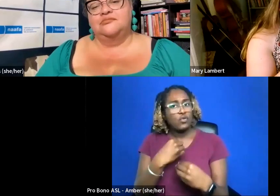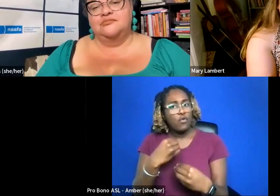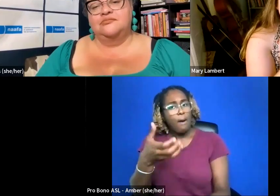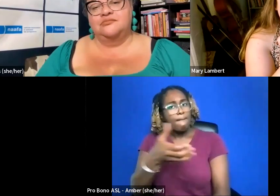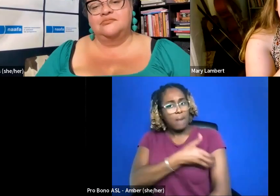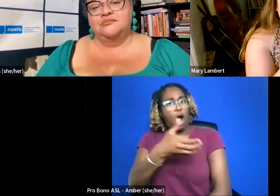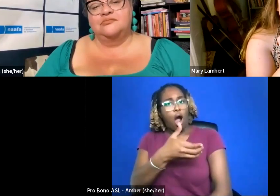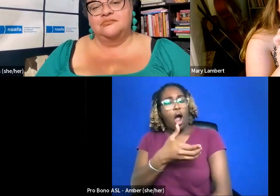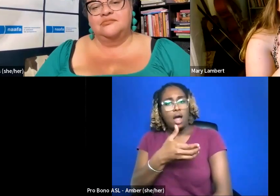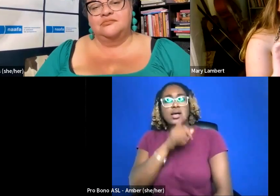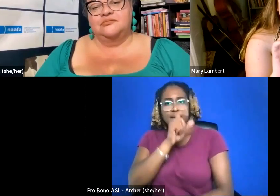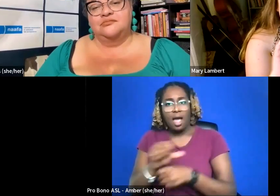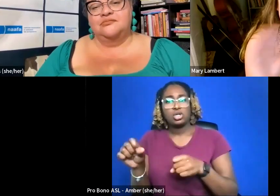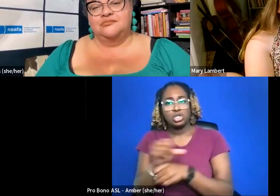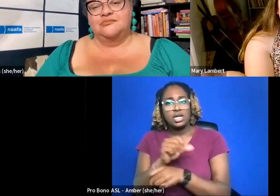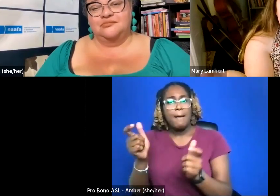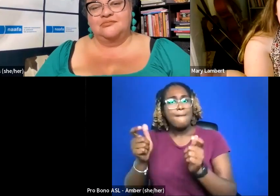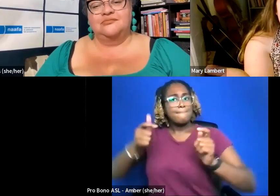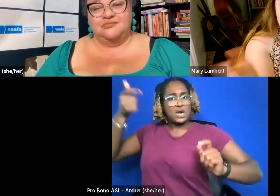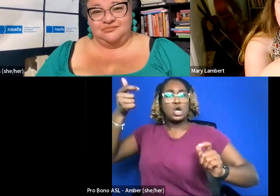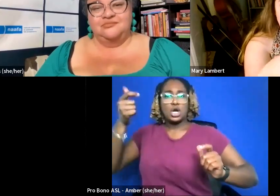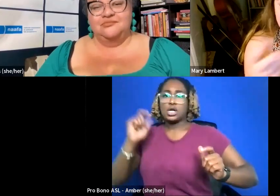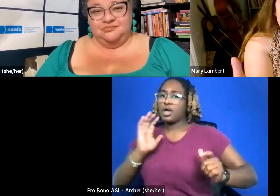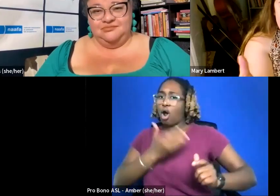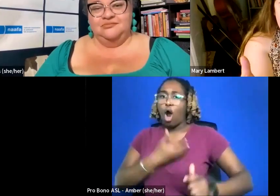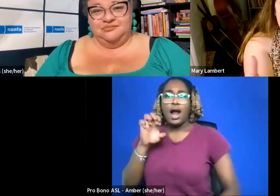And this is actually bigger than any of our egos or our teams.